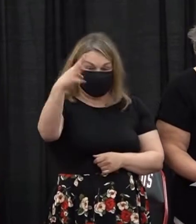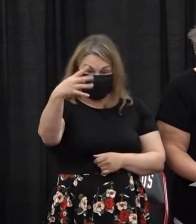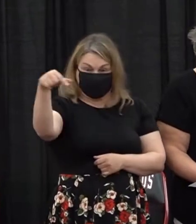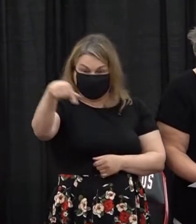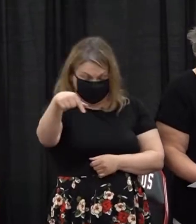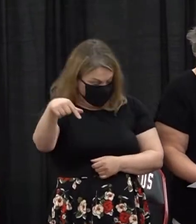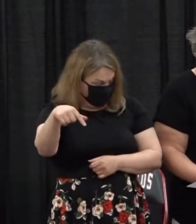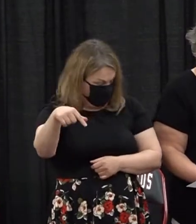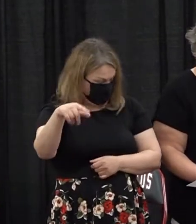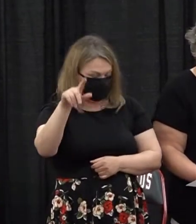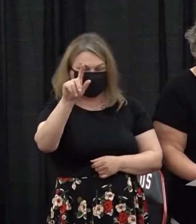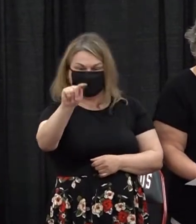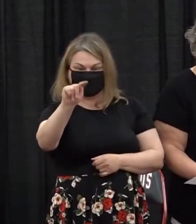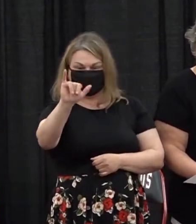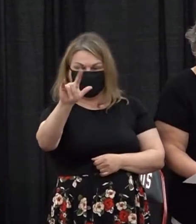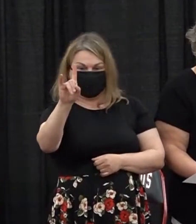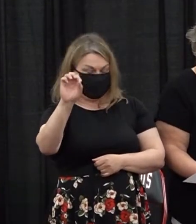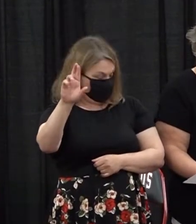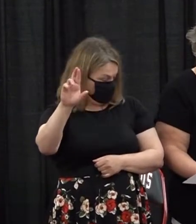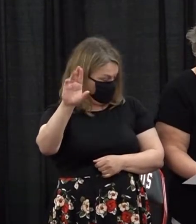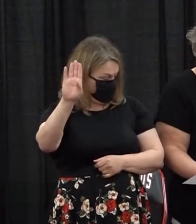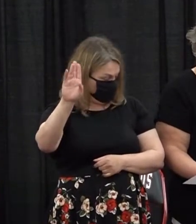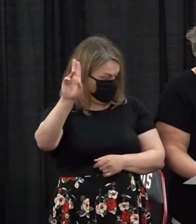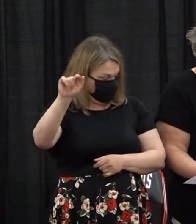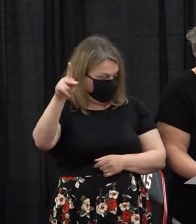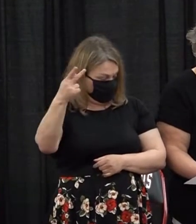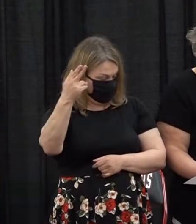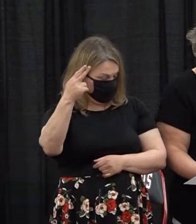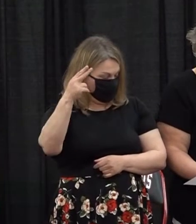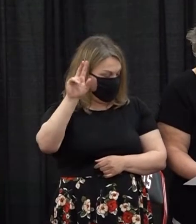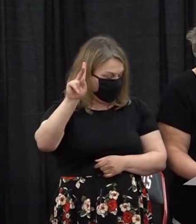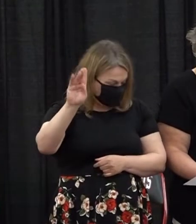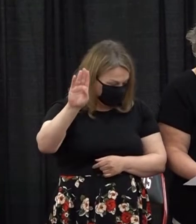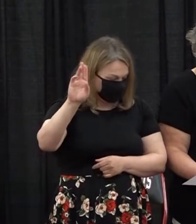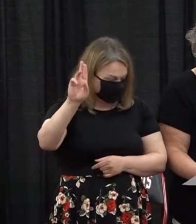Now we have the honor roll. Fourth quarter and full year.